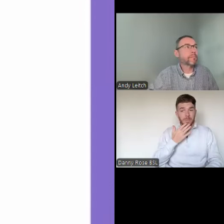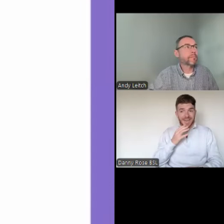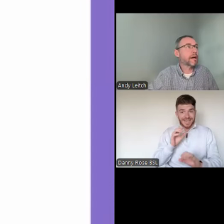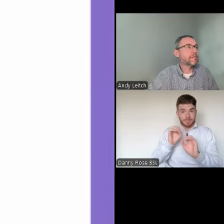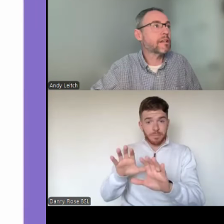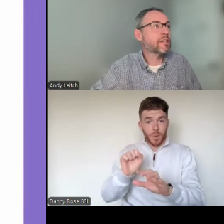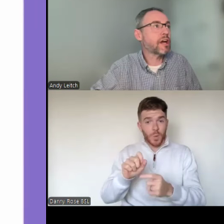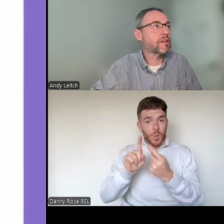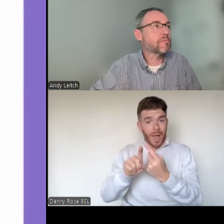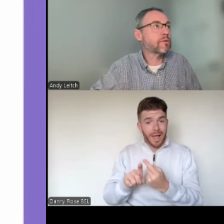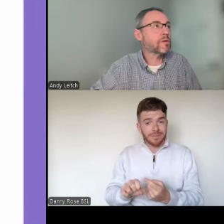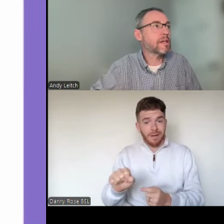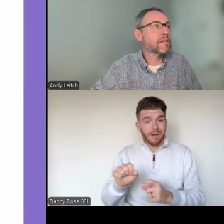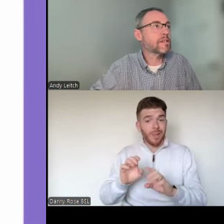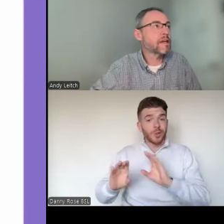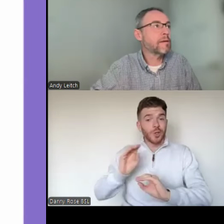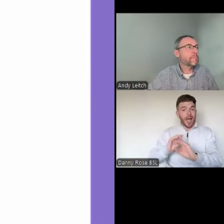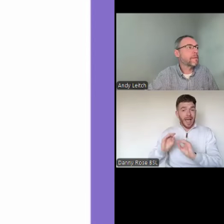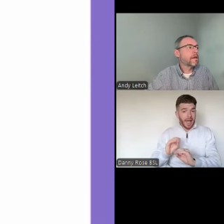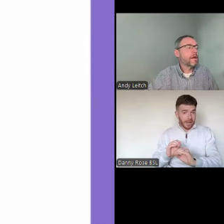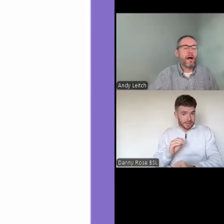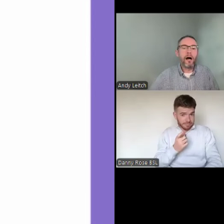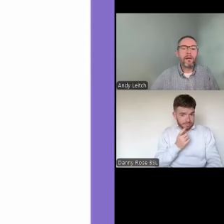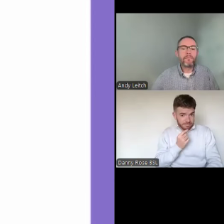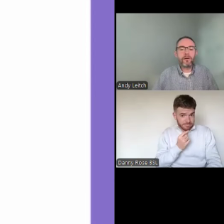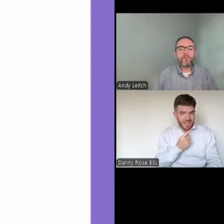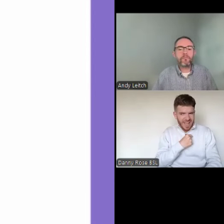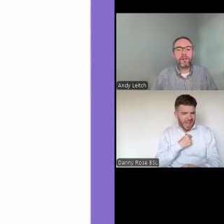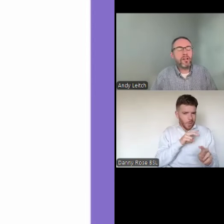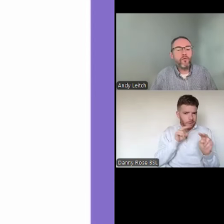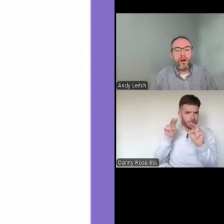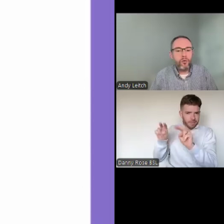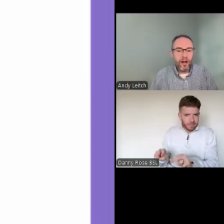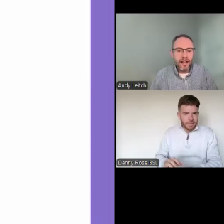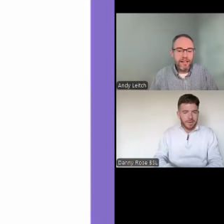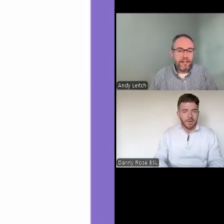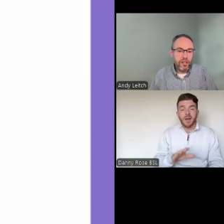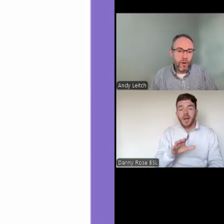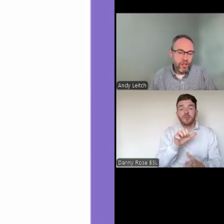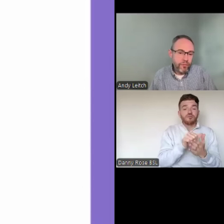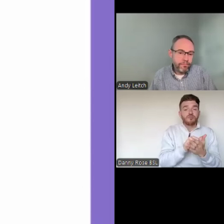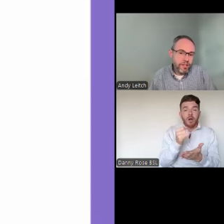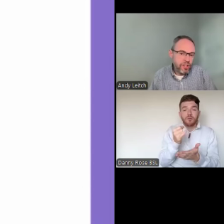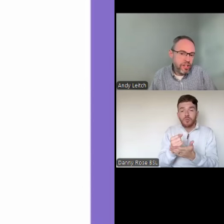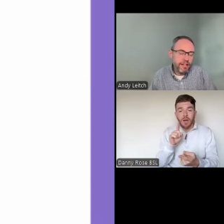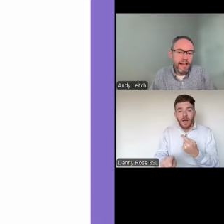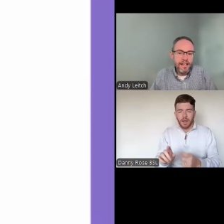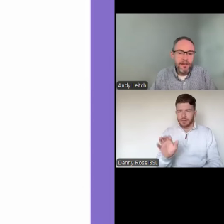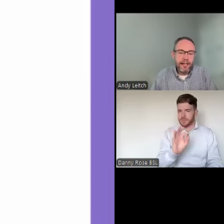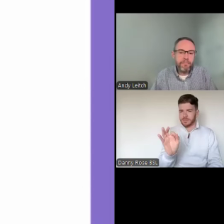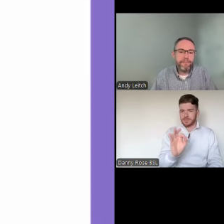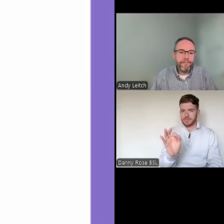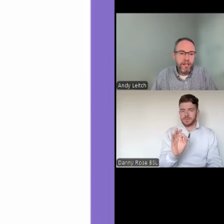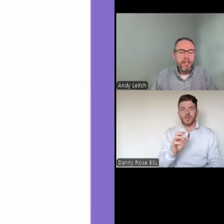I'm going to activate the chat at this point so I can see. There's no right or wrong answer to this question. It's just a little interactive bit of fun.